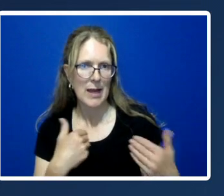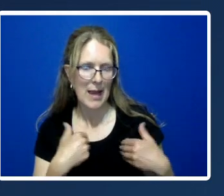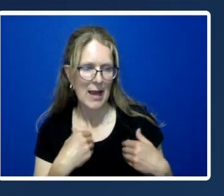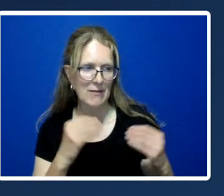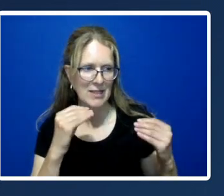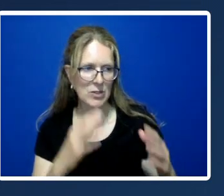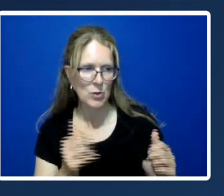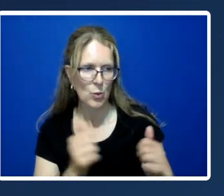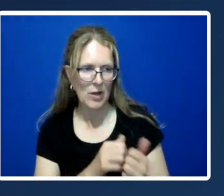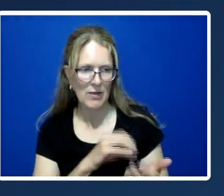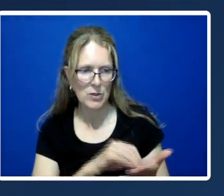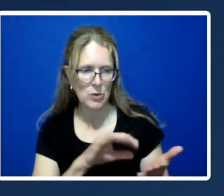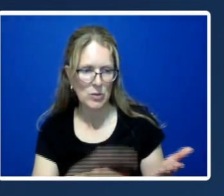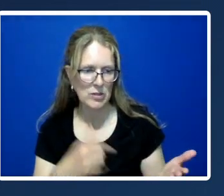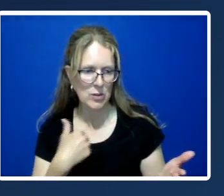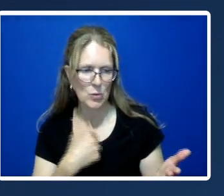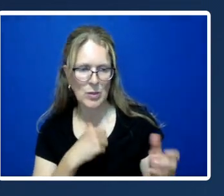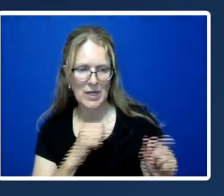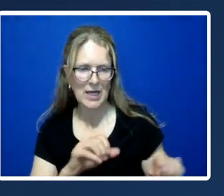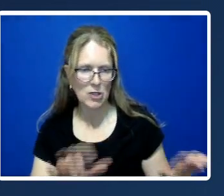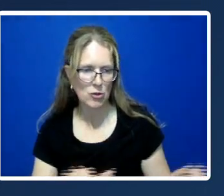of things not just myself, but you know, observing my colleagues. There's a lot